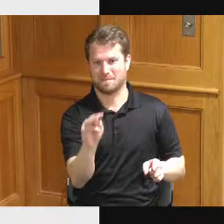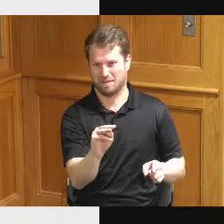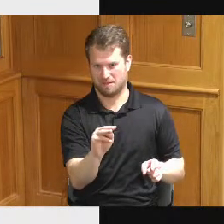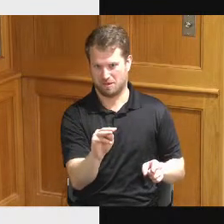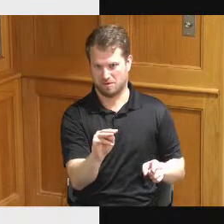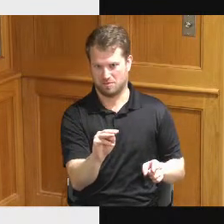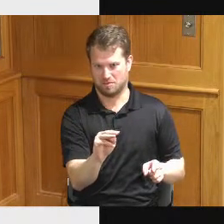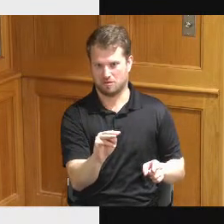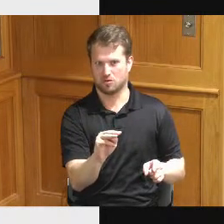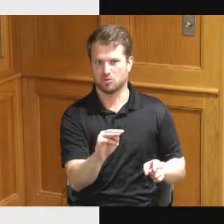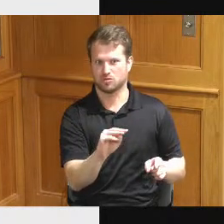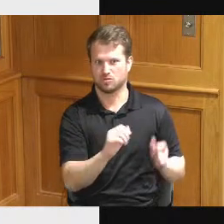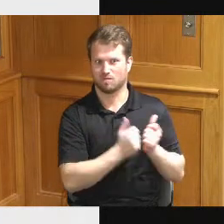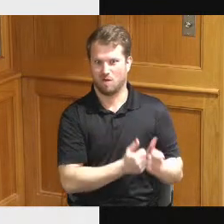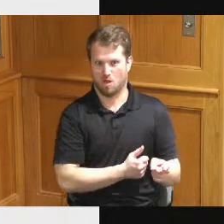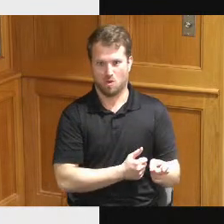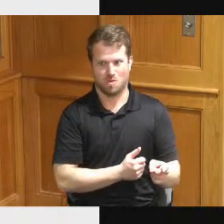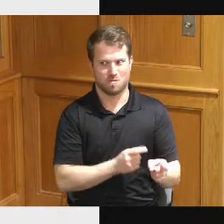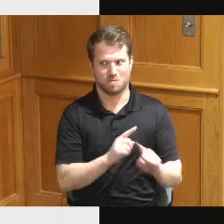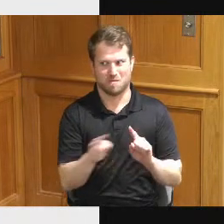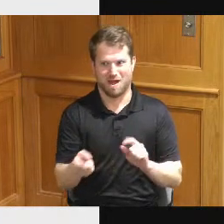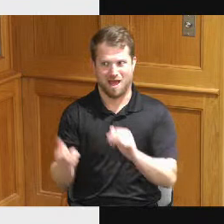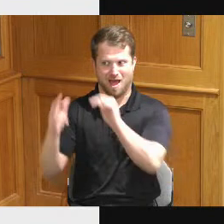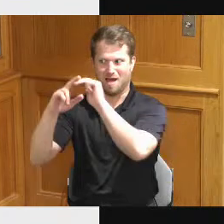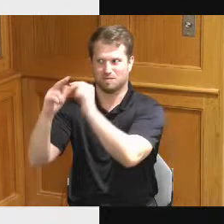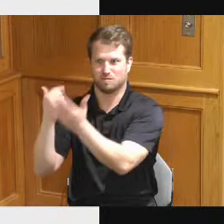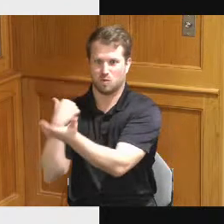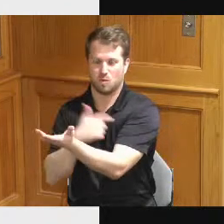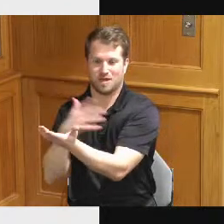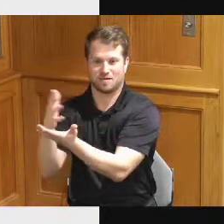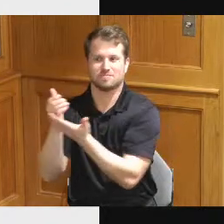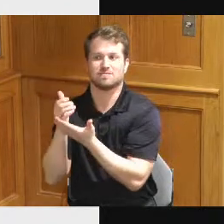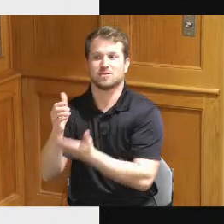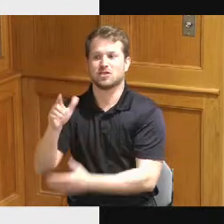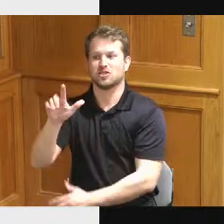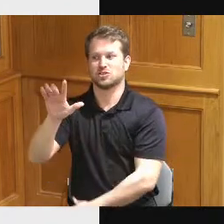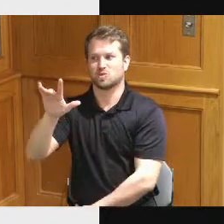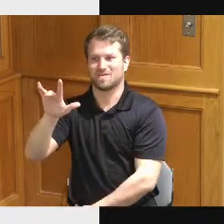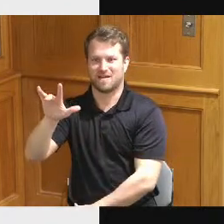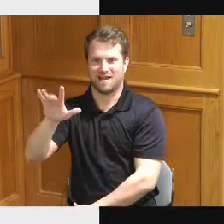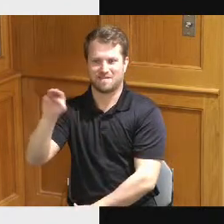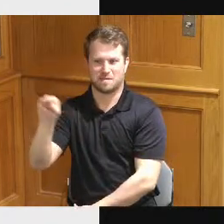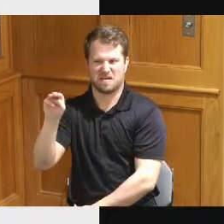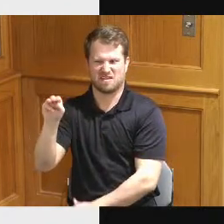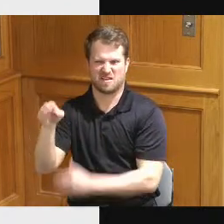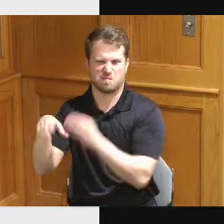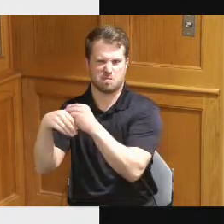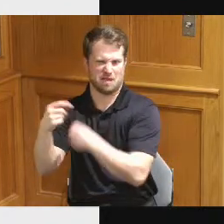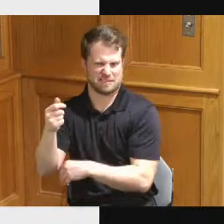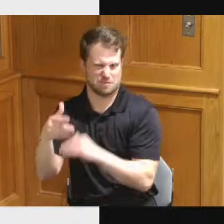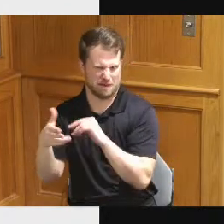and it's 25 million and some change so I think we're again our job is to make sure that the local